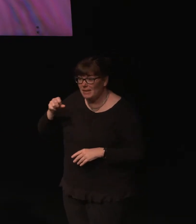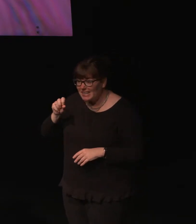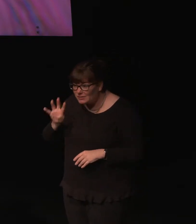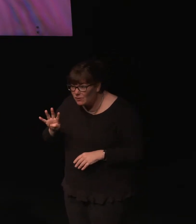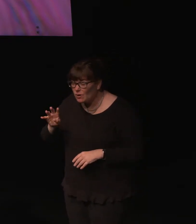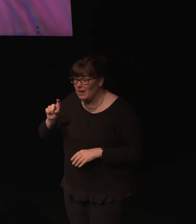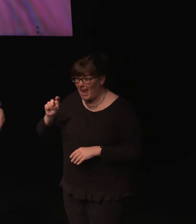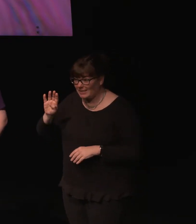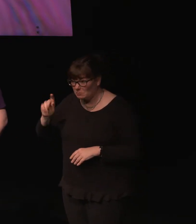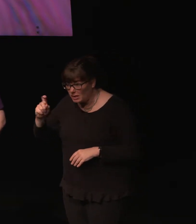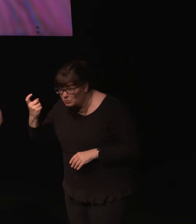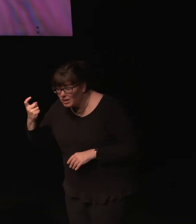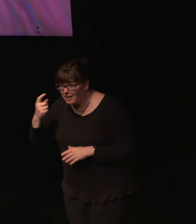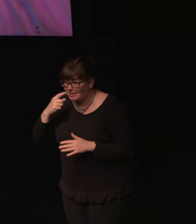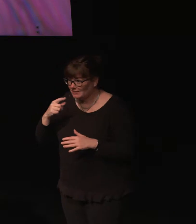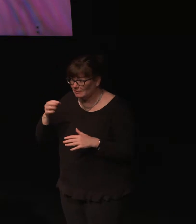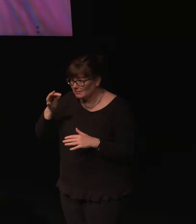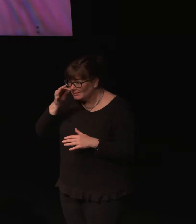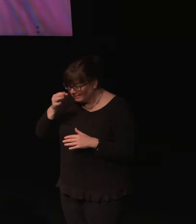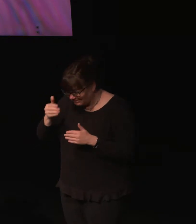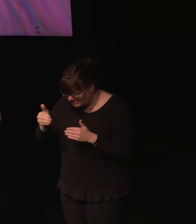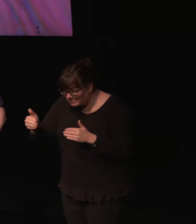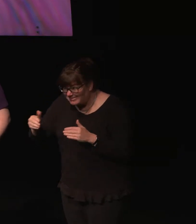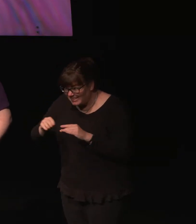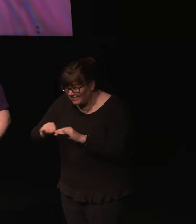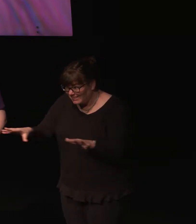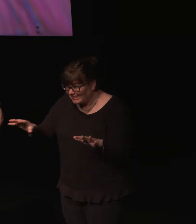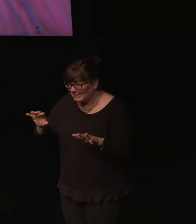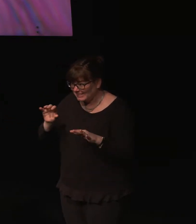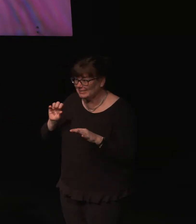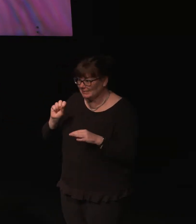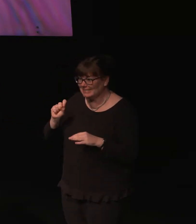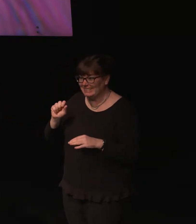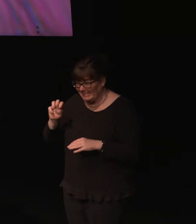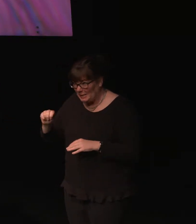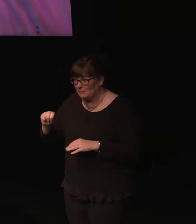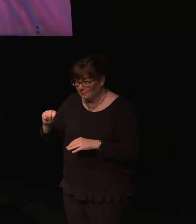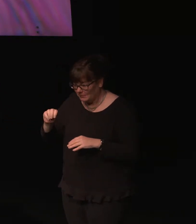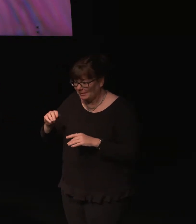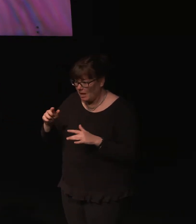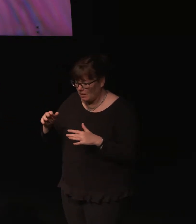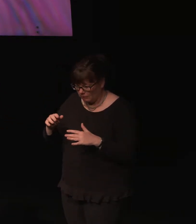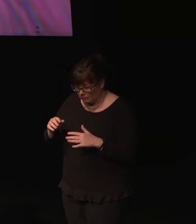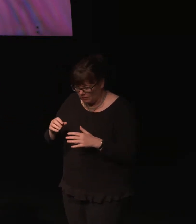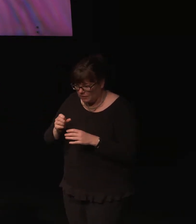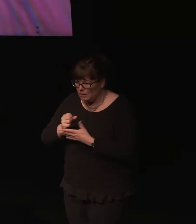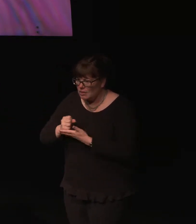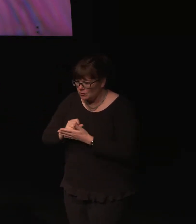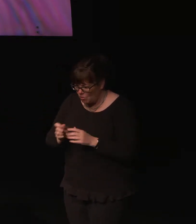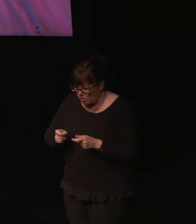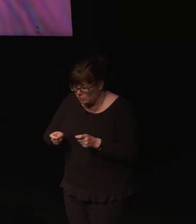We were at Steam Greenlight shortly after that. Oh, man, we gotta think about all these controllers, we gotta think about these keyboards and things.